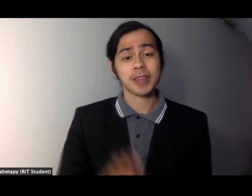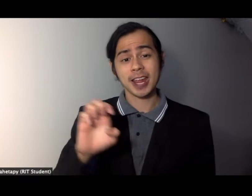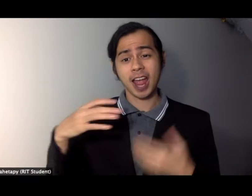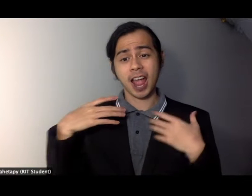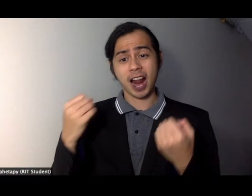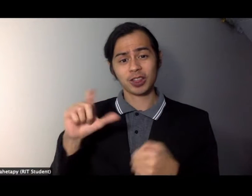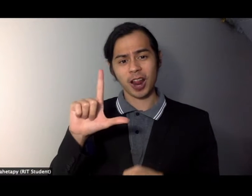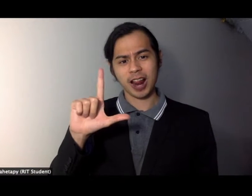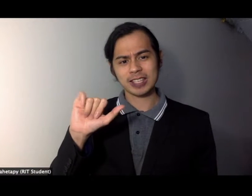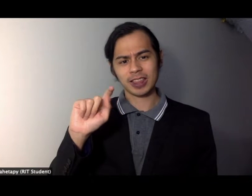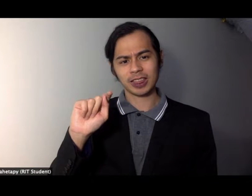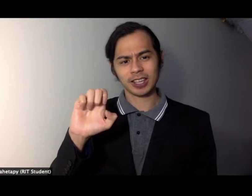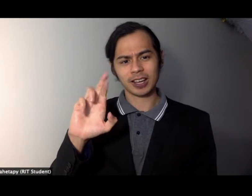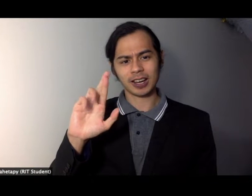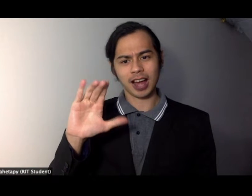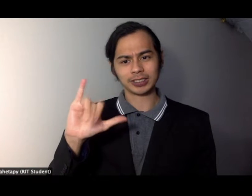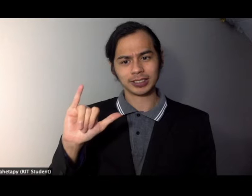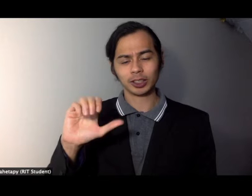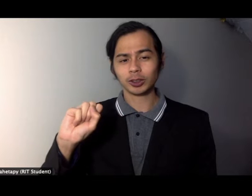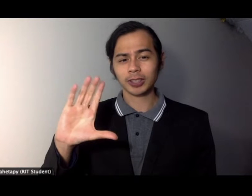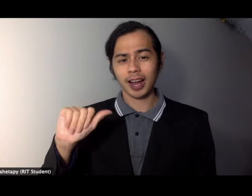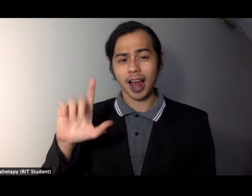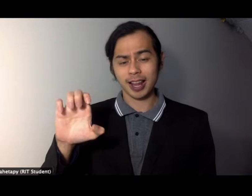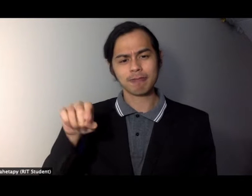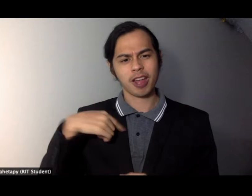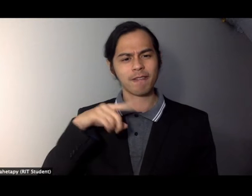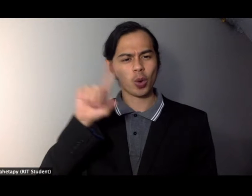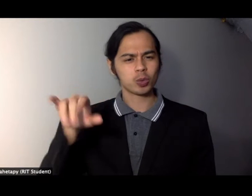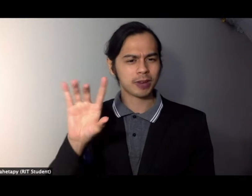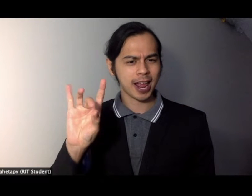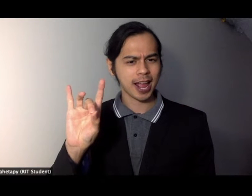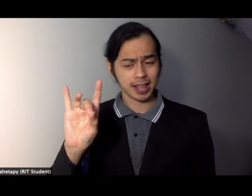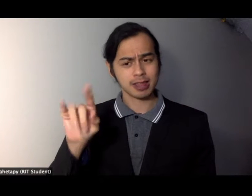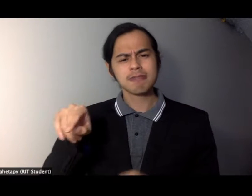Secondly, the eHealth Literacy Scale includes eight questions ...